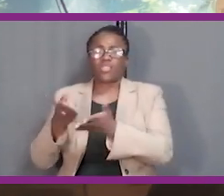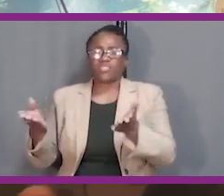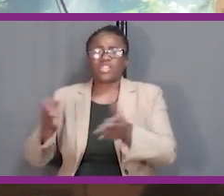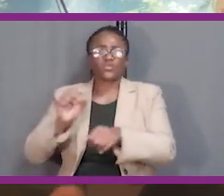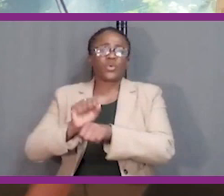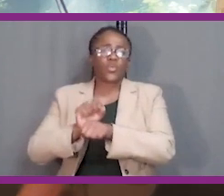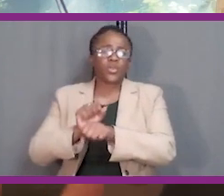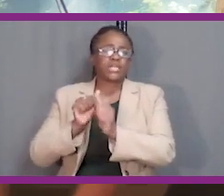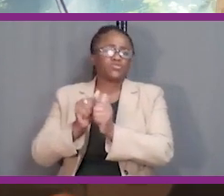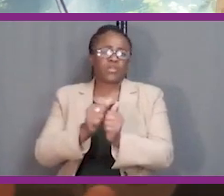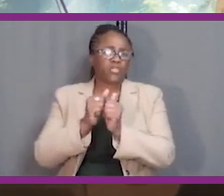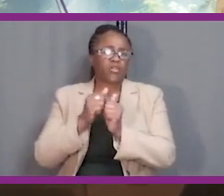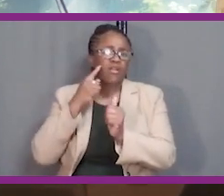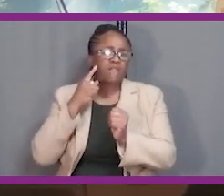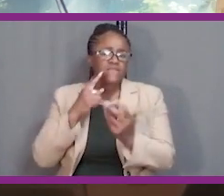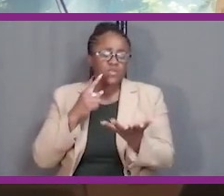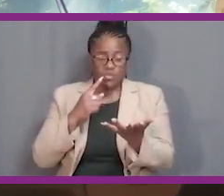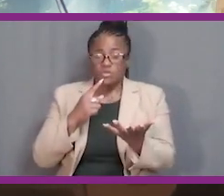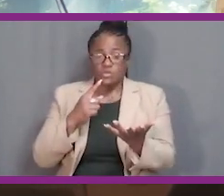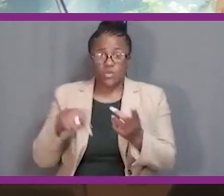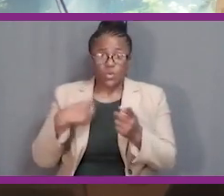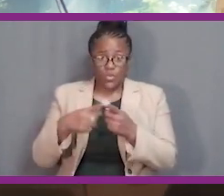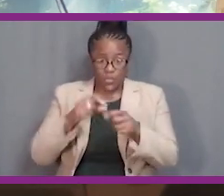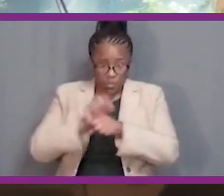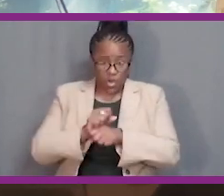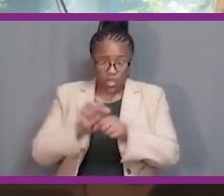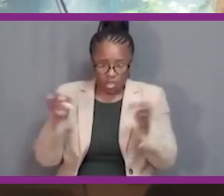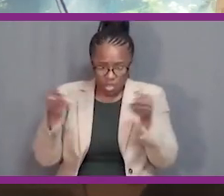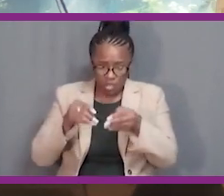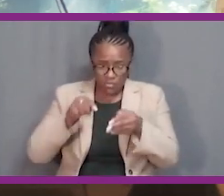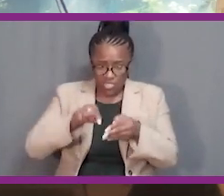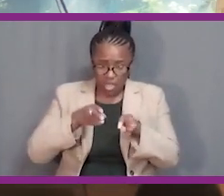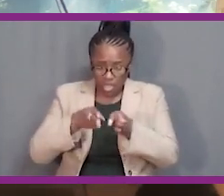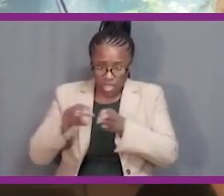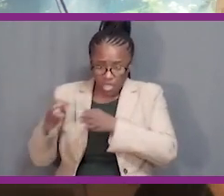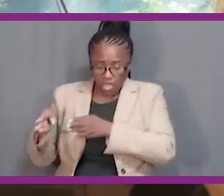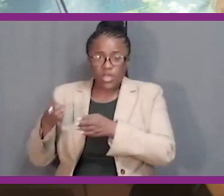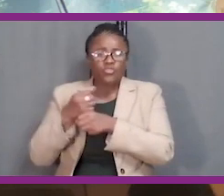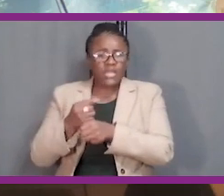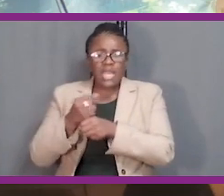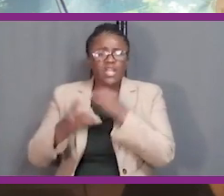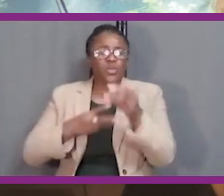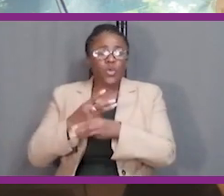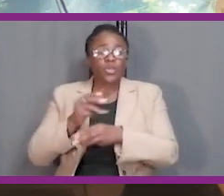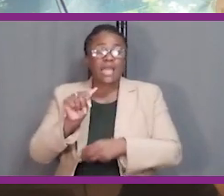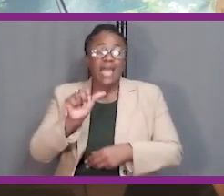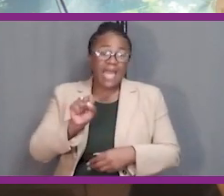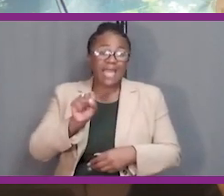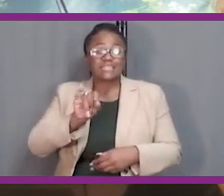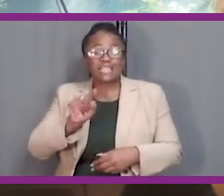creating a world as it should be, which it is not, why is it so difficult that some of the